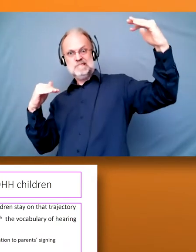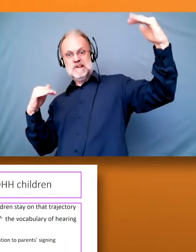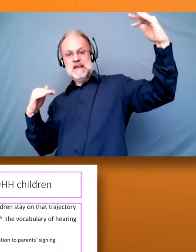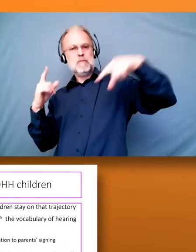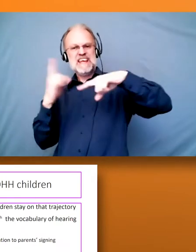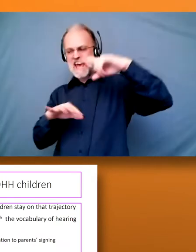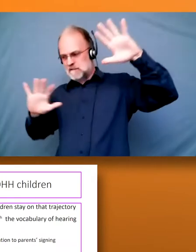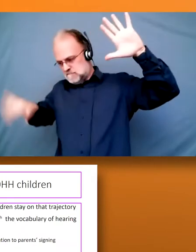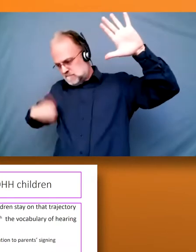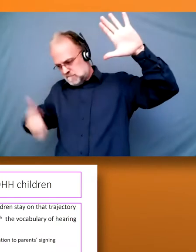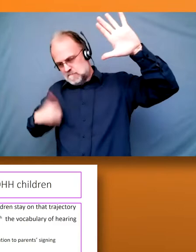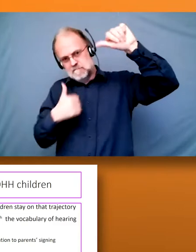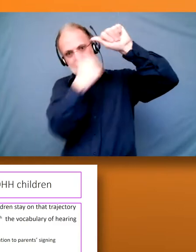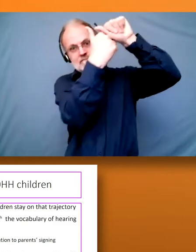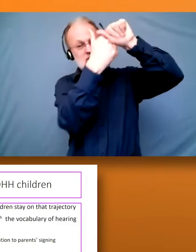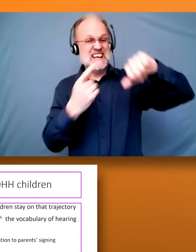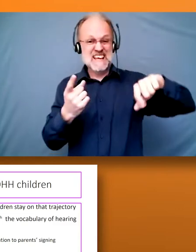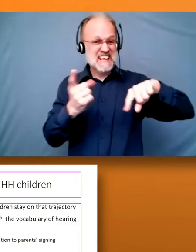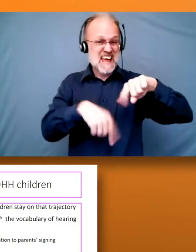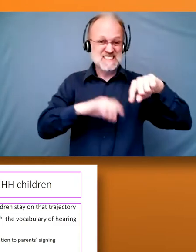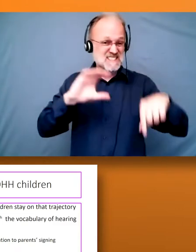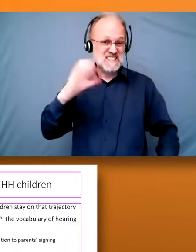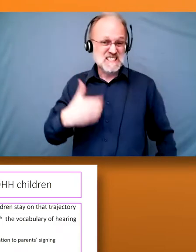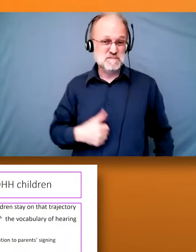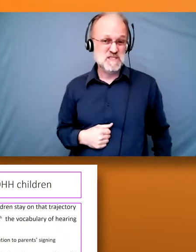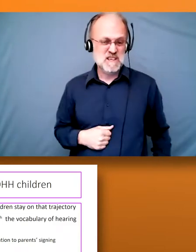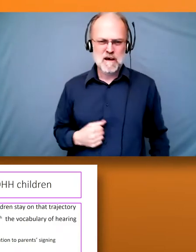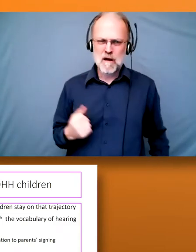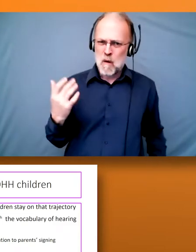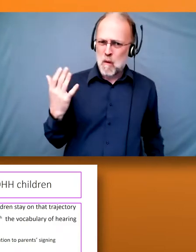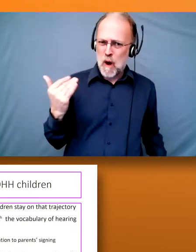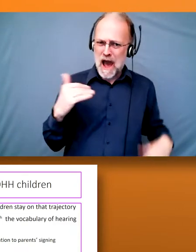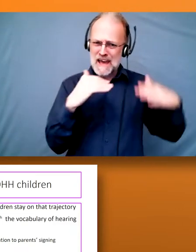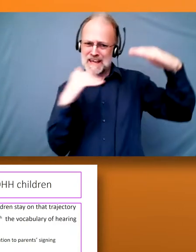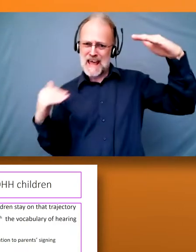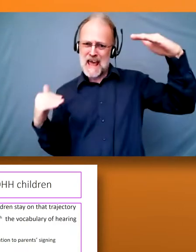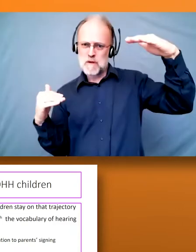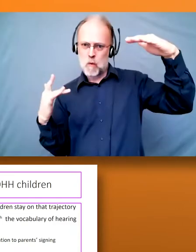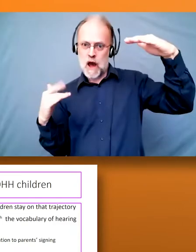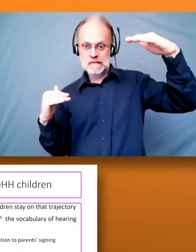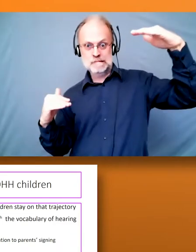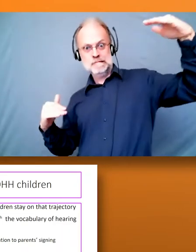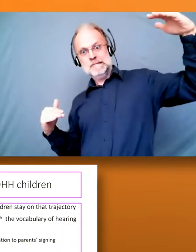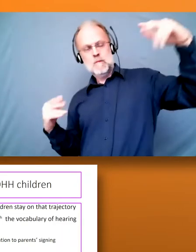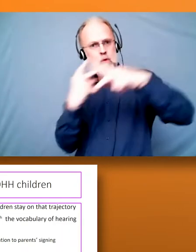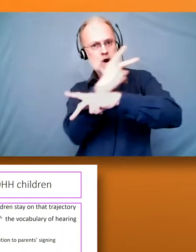and we don't seem to be able to close that gap. Why is this happening?